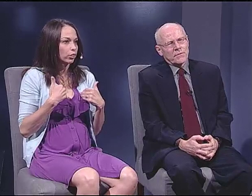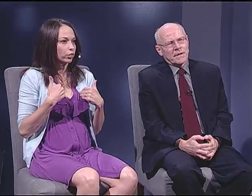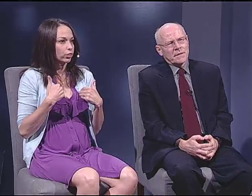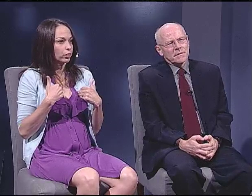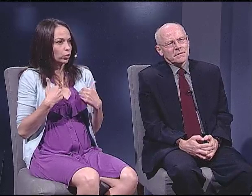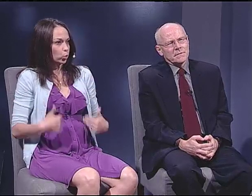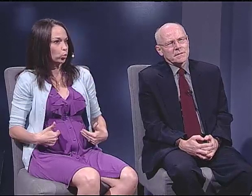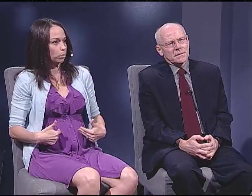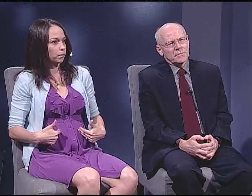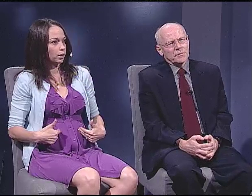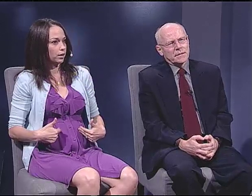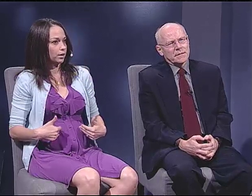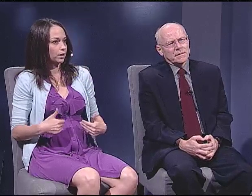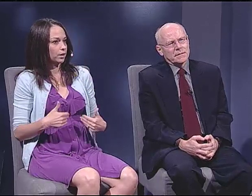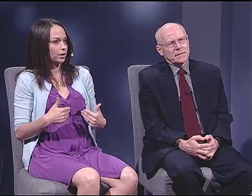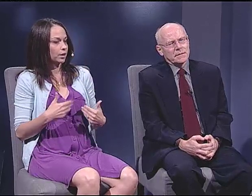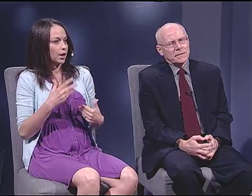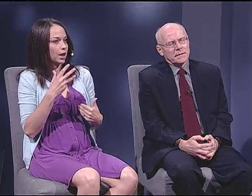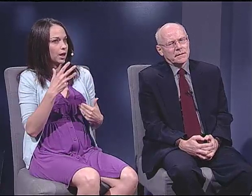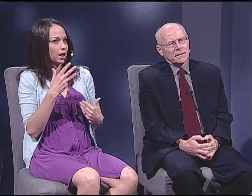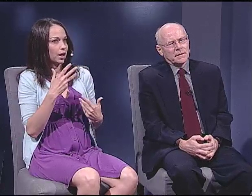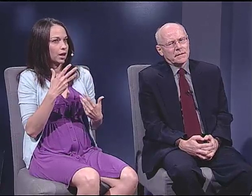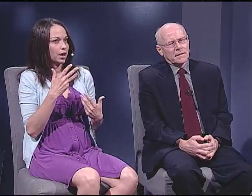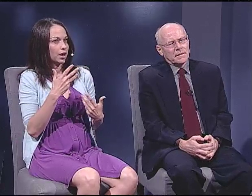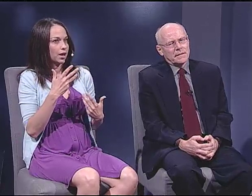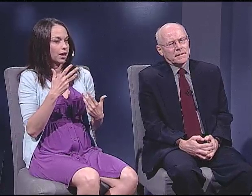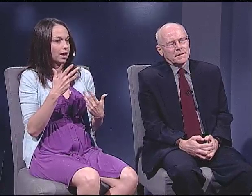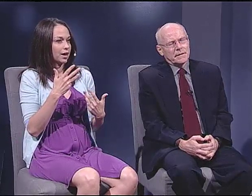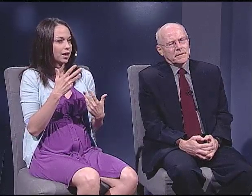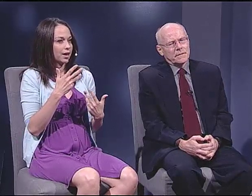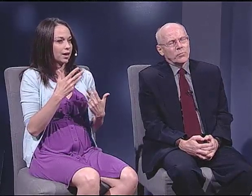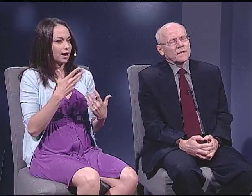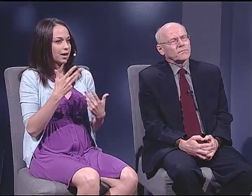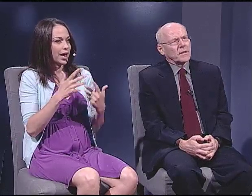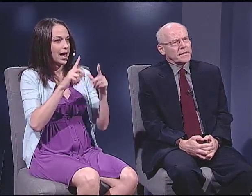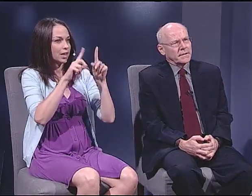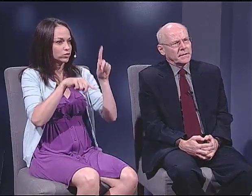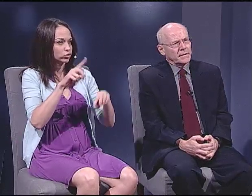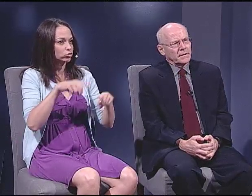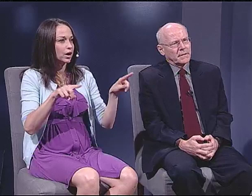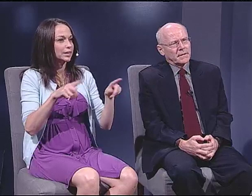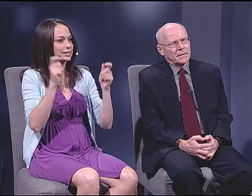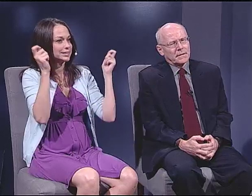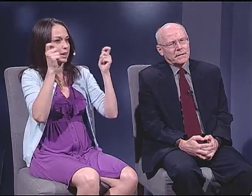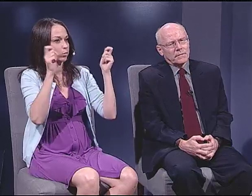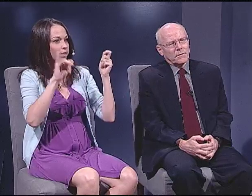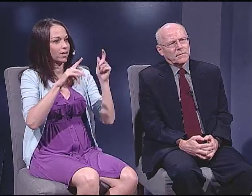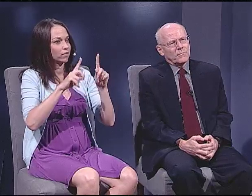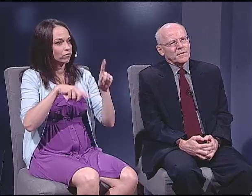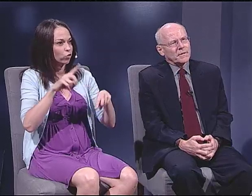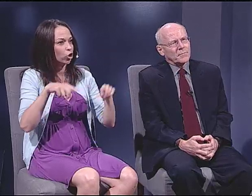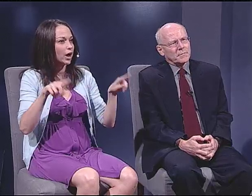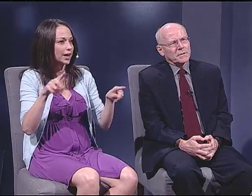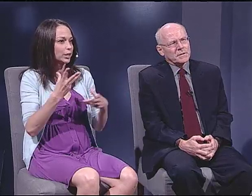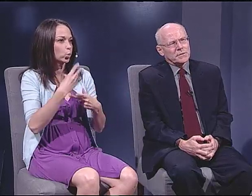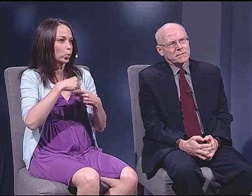than to celebrate the wide variety within our population